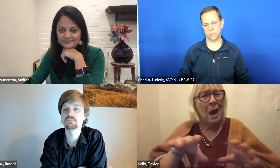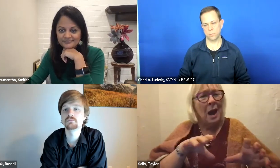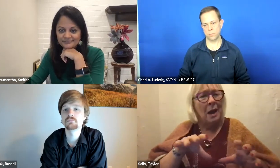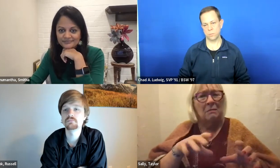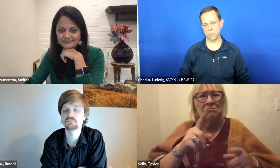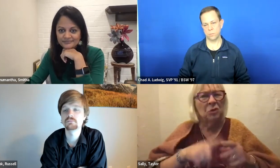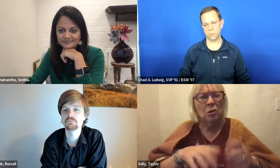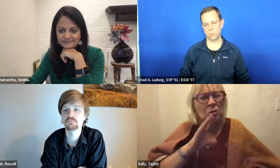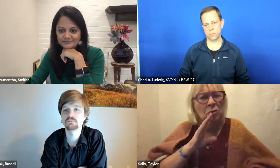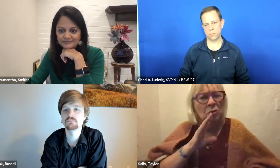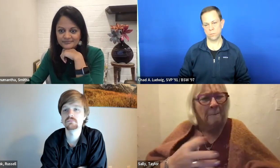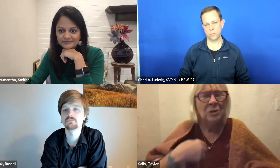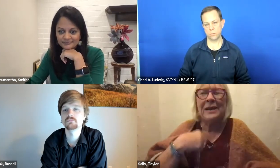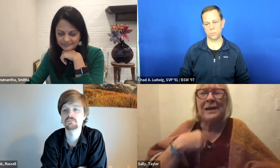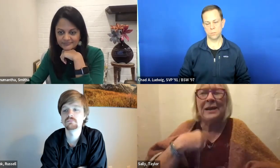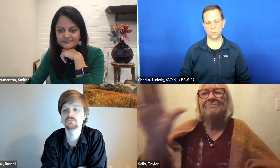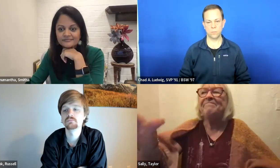so Paul started doing--